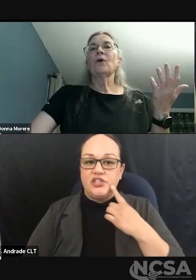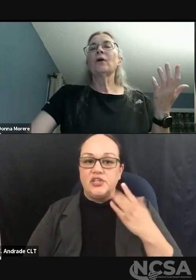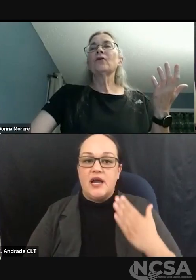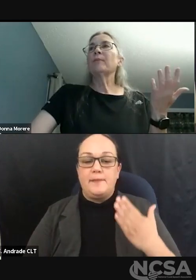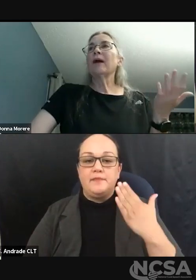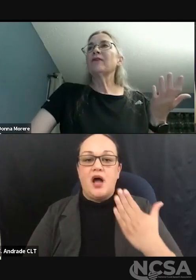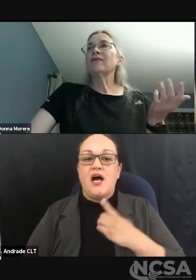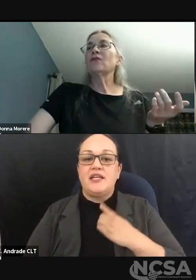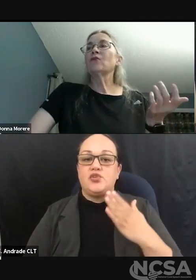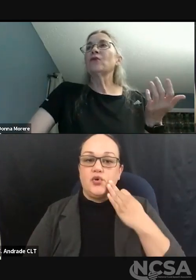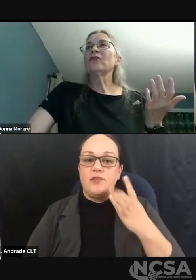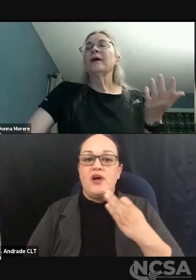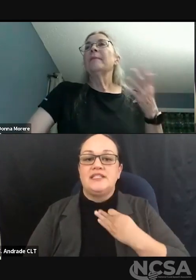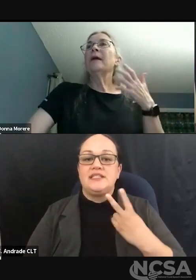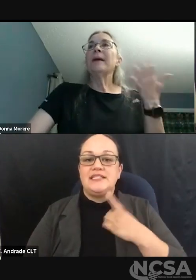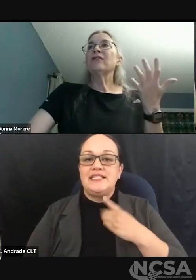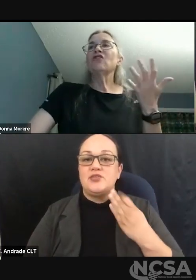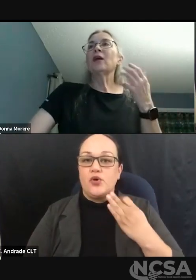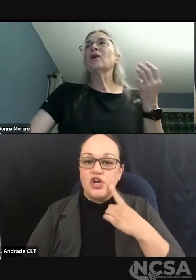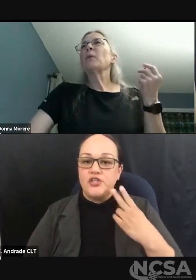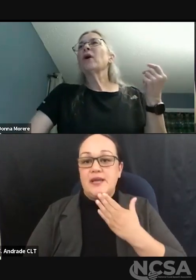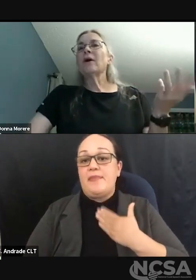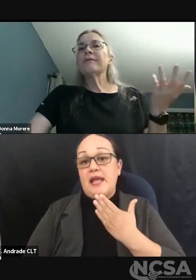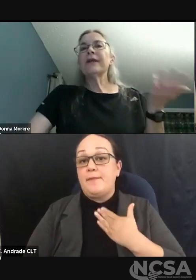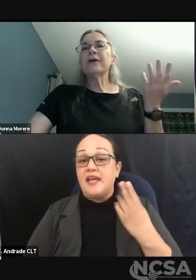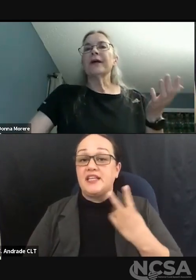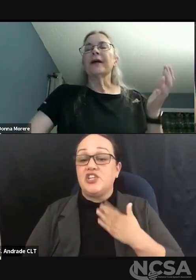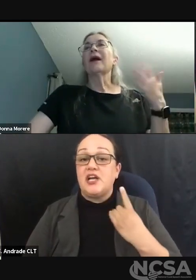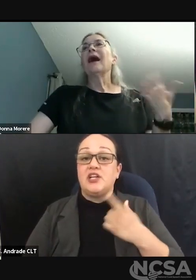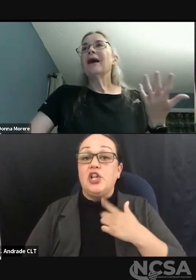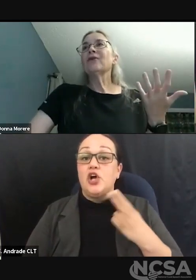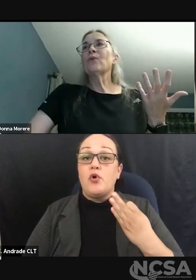Milder Auditory Processing Disorders may make the child look more hard of hearing either way